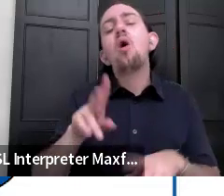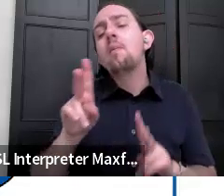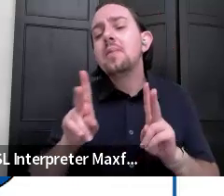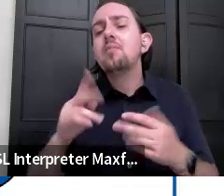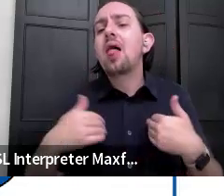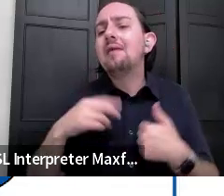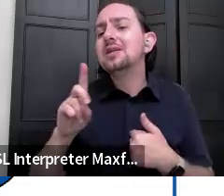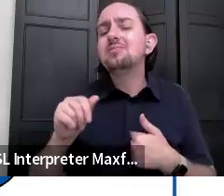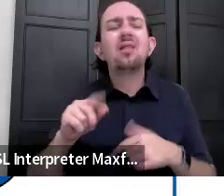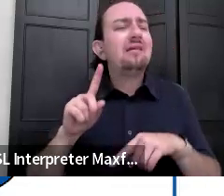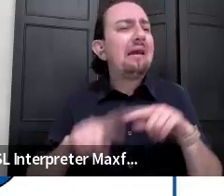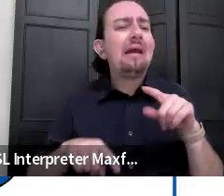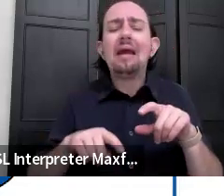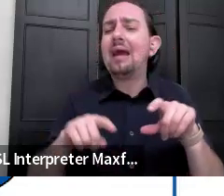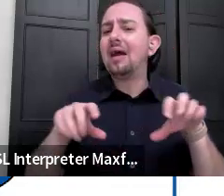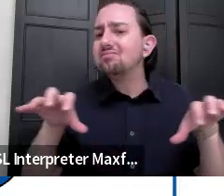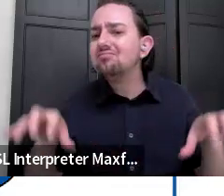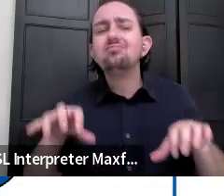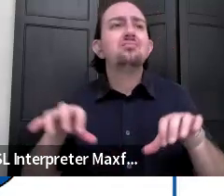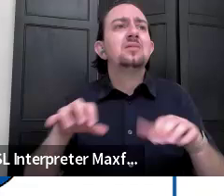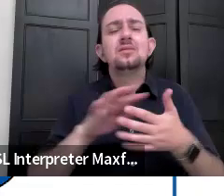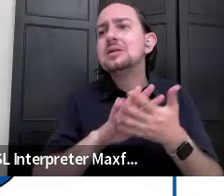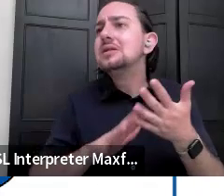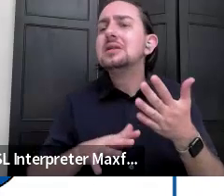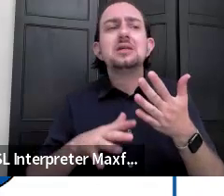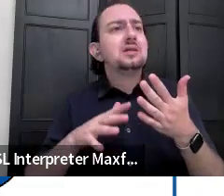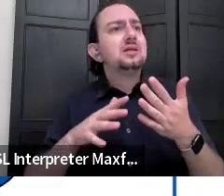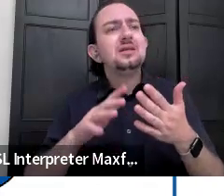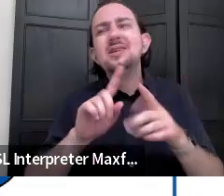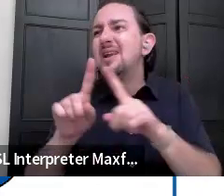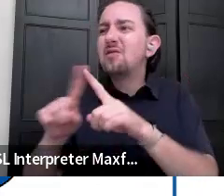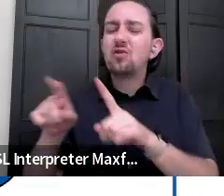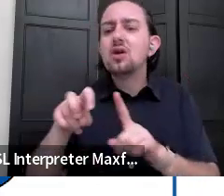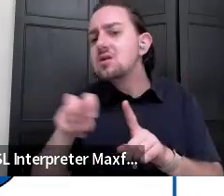even though they could do lots of different jobs if they had the right accommodations.